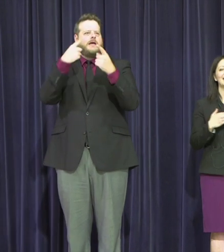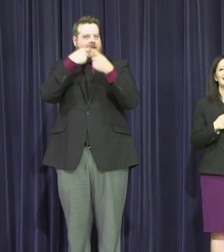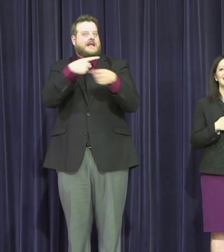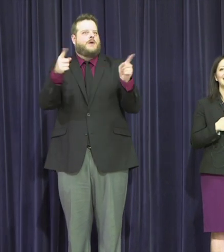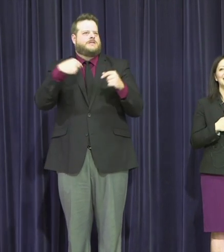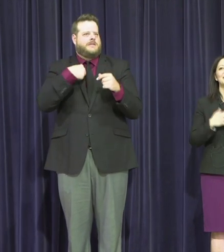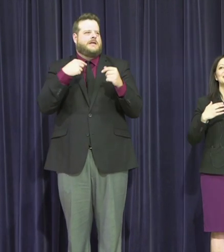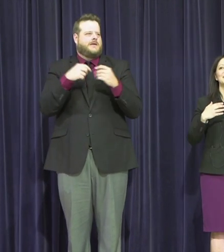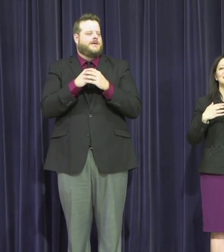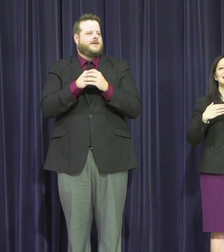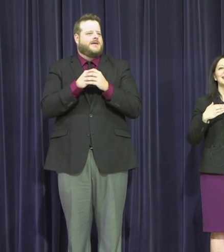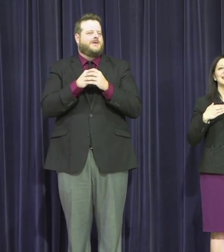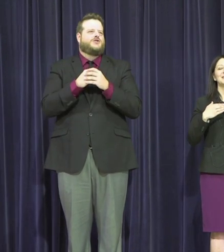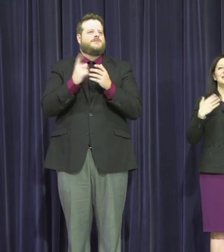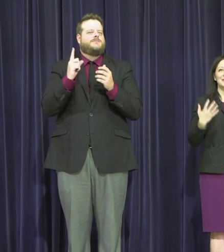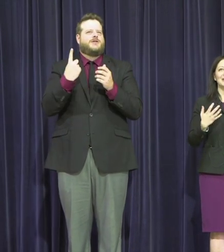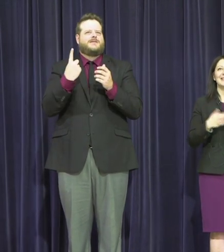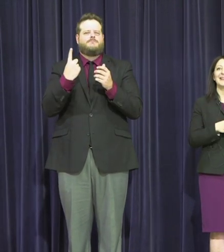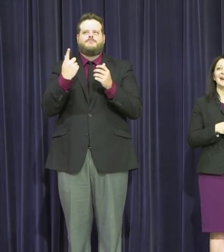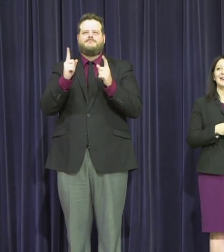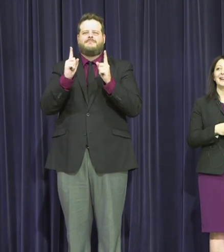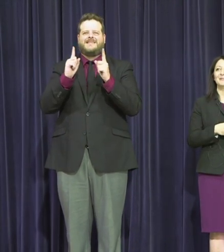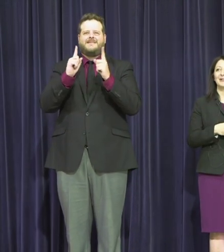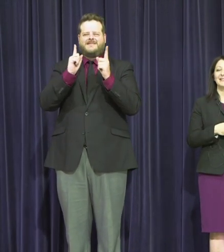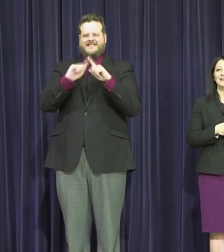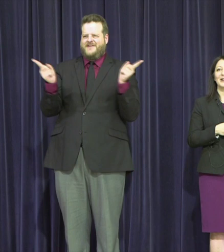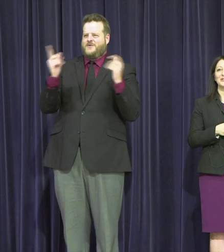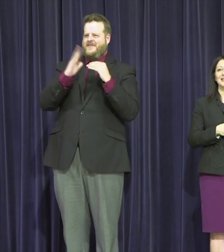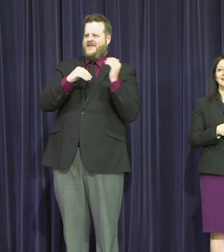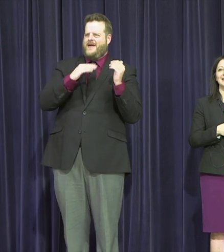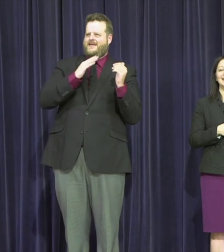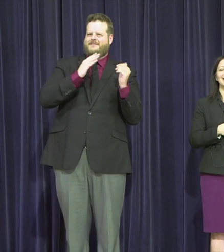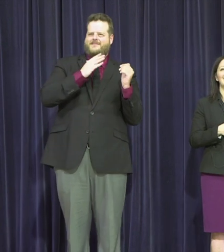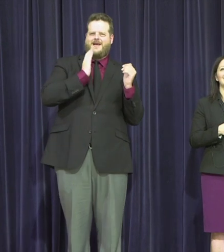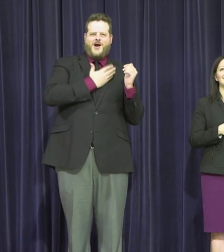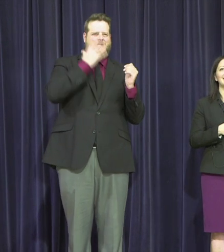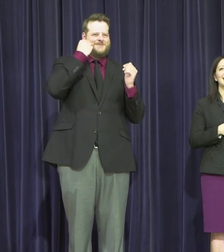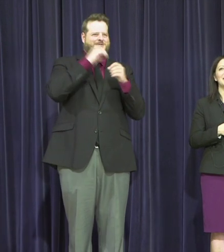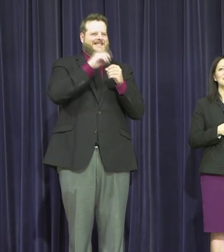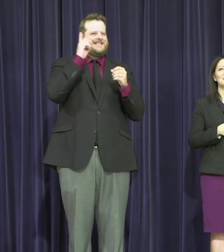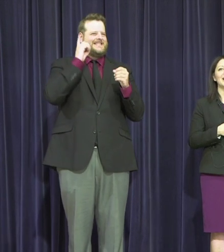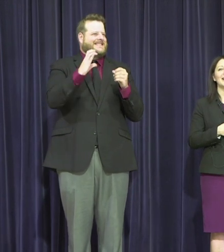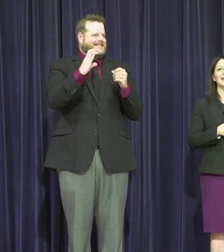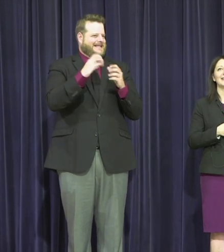It was different than our experience in Washington DC.